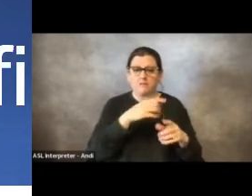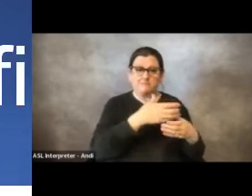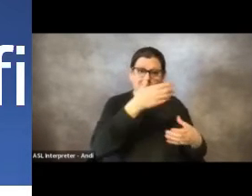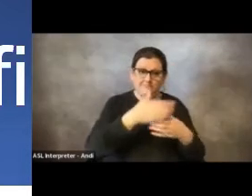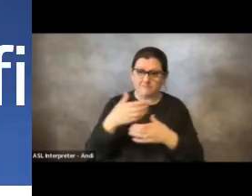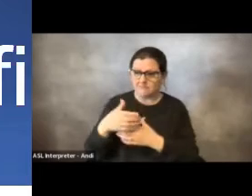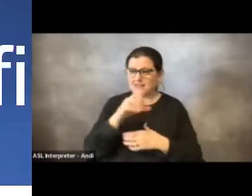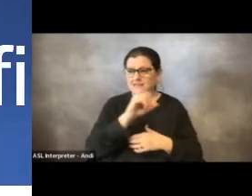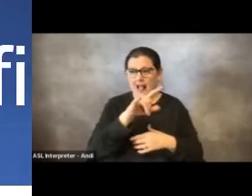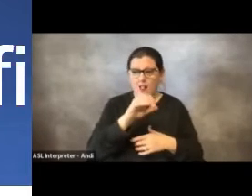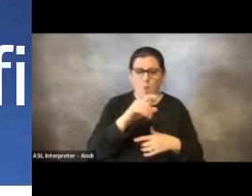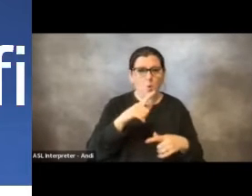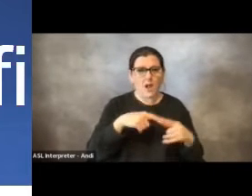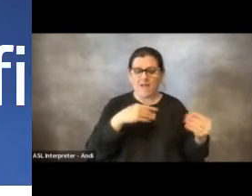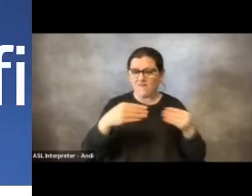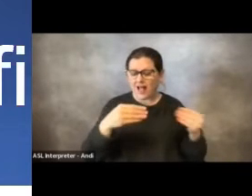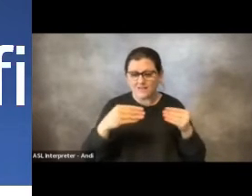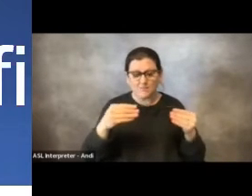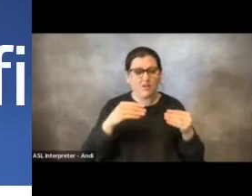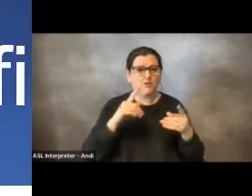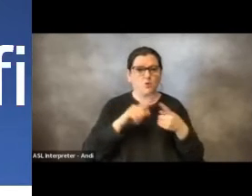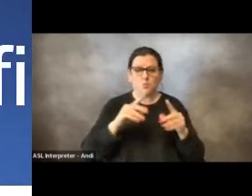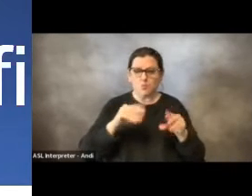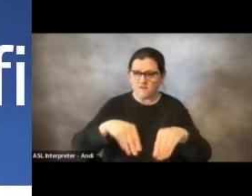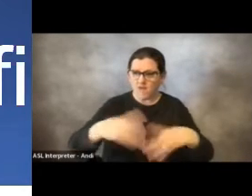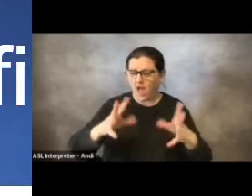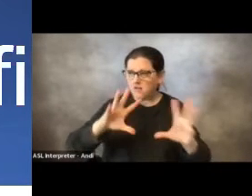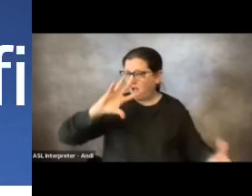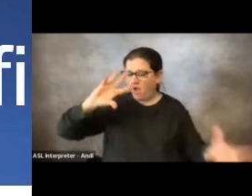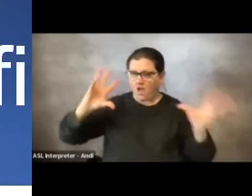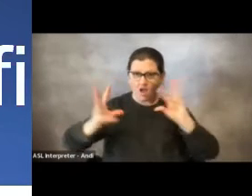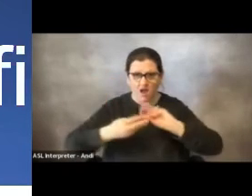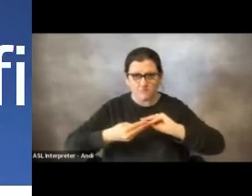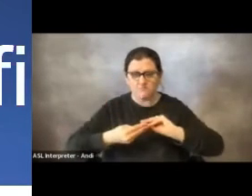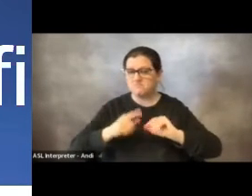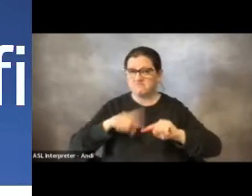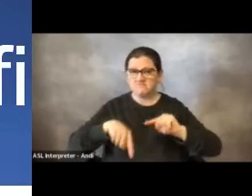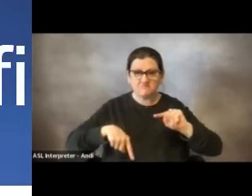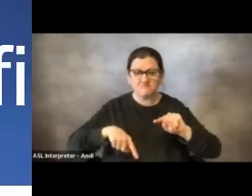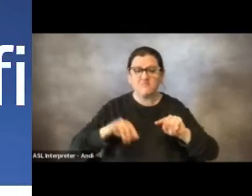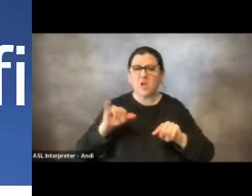be as flexible to wrap around someone as they need to be, we also know that the clinical professionals and law